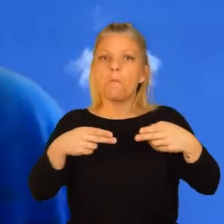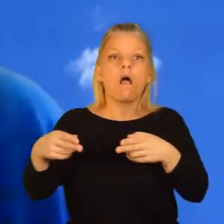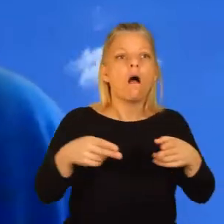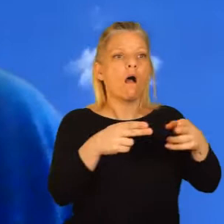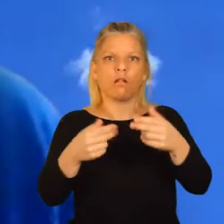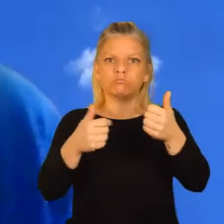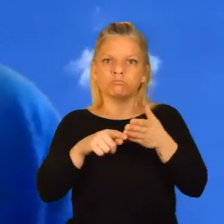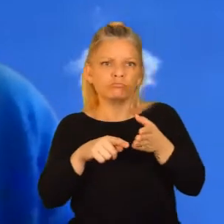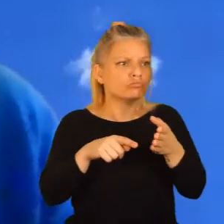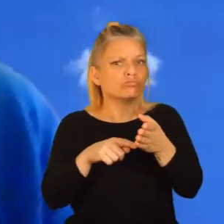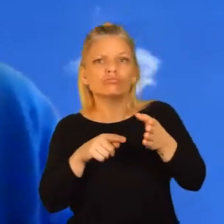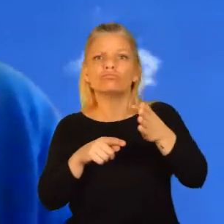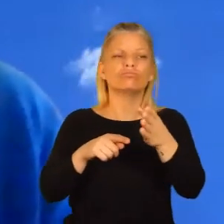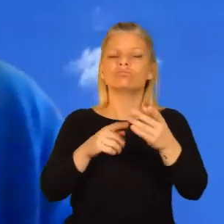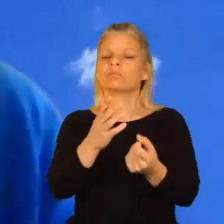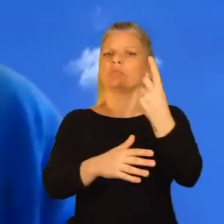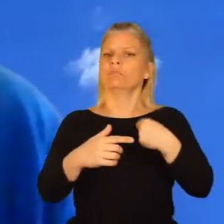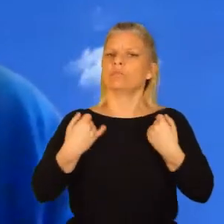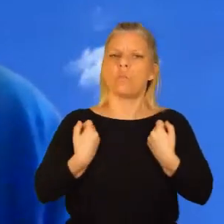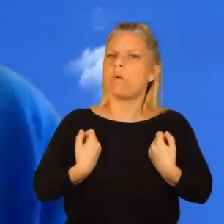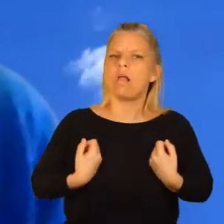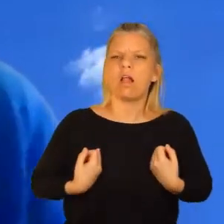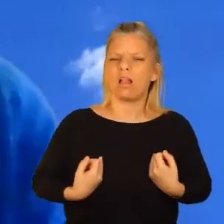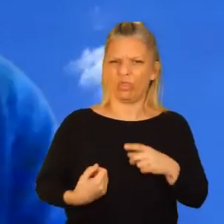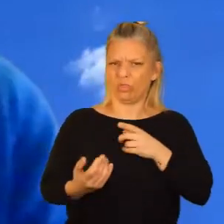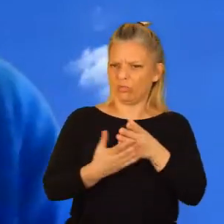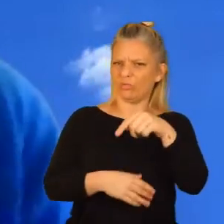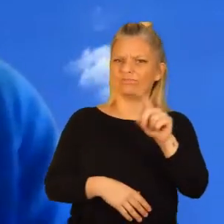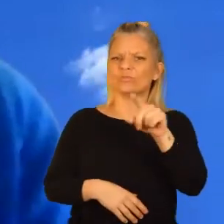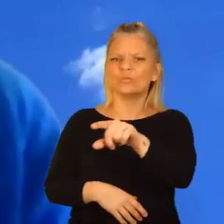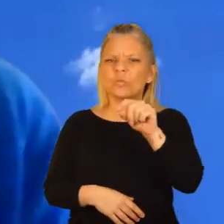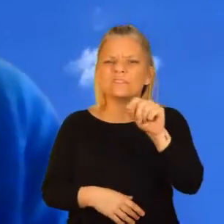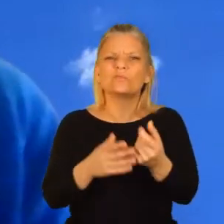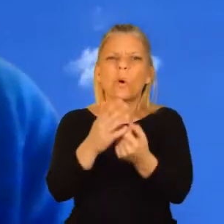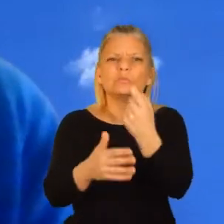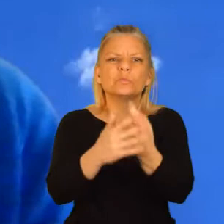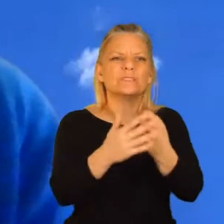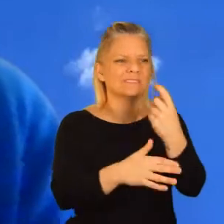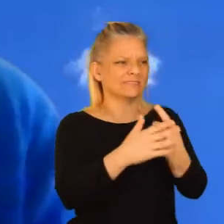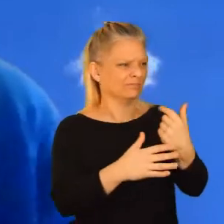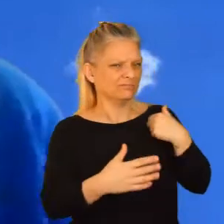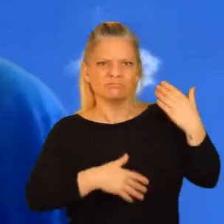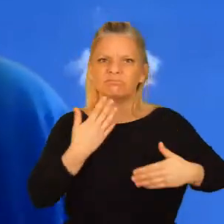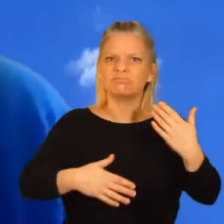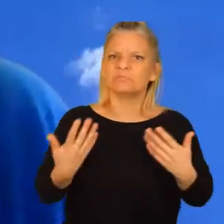and yeah my pathway was going one way and then I became unwell and